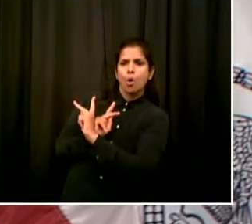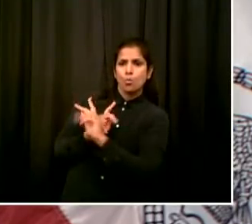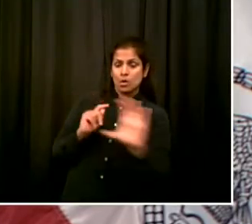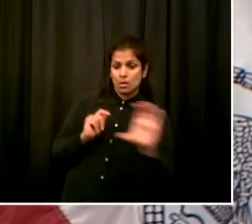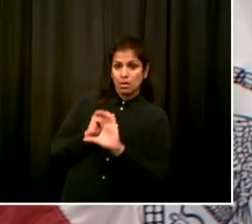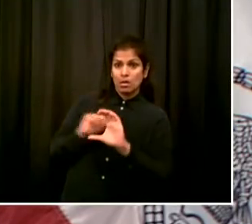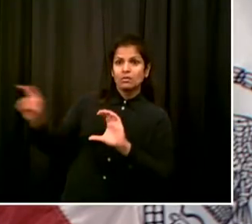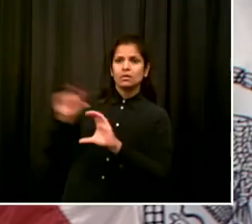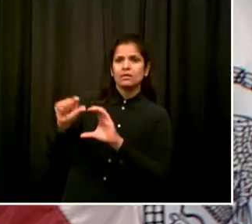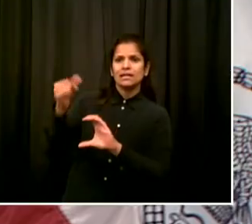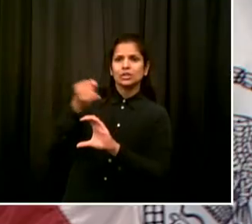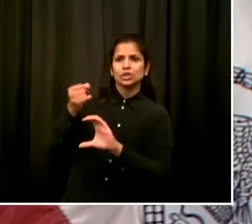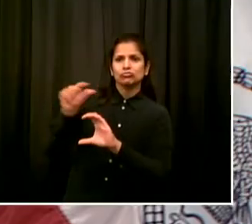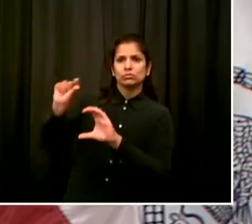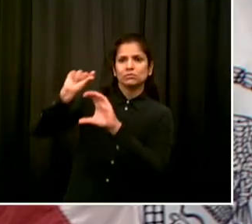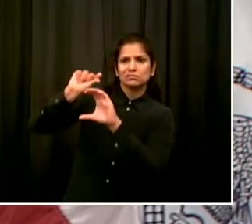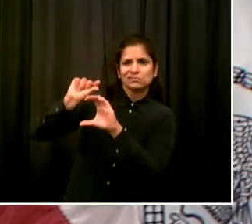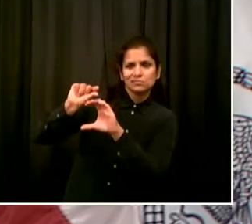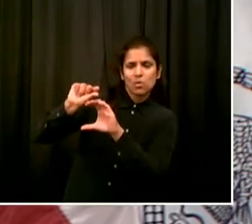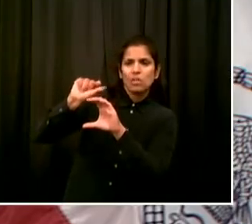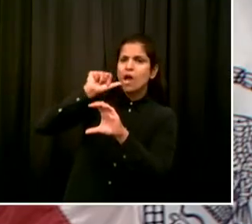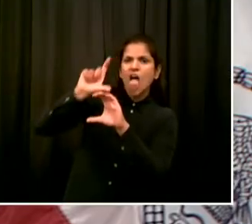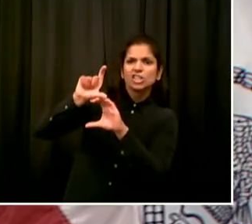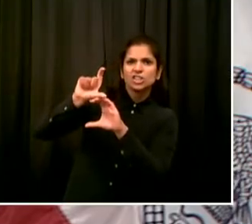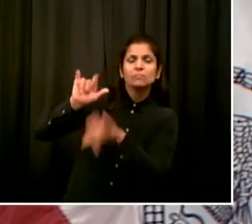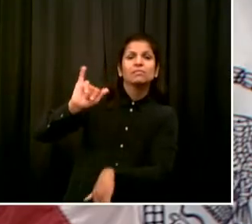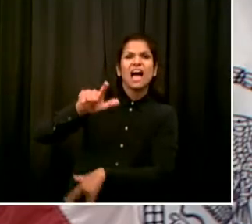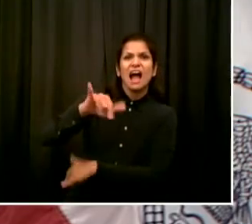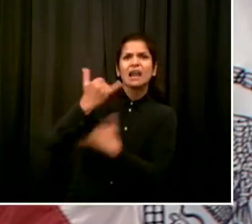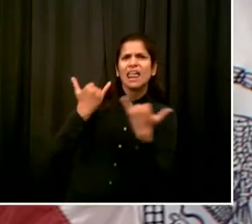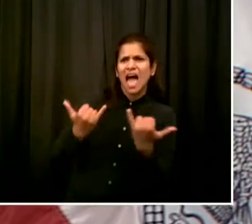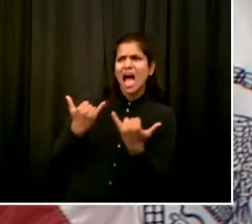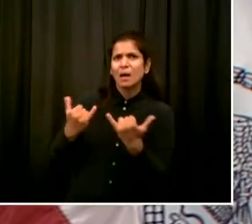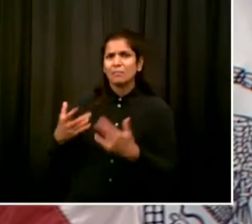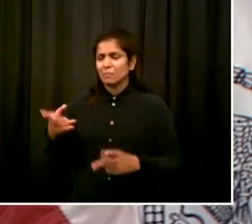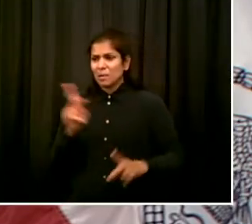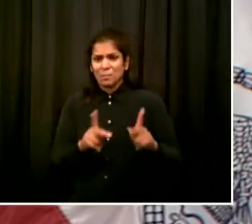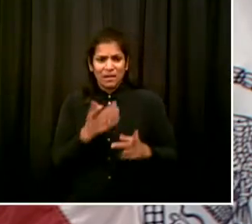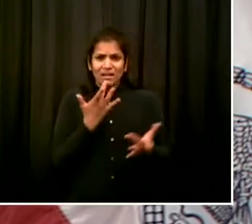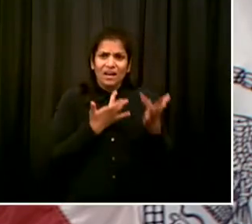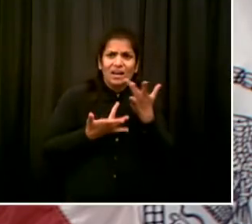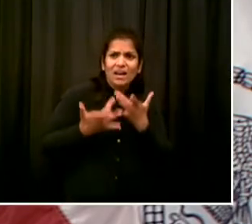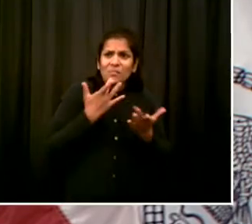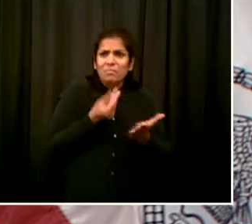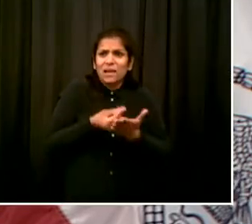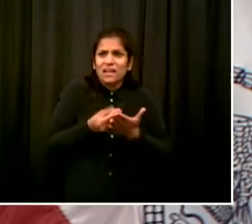ESPECIALLY SINCE YOU SUPPORT LETTING RENTERS RENT AND DURING THE COUNCIL VOTE, EYTH WEE R SAYING THAT THE